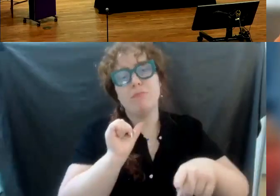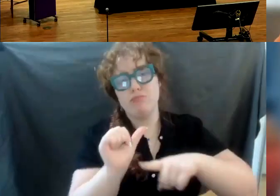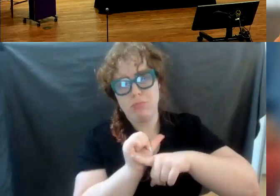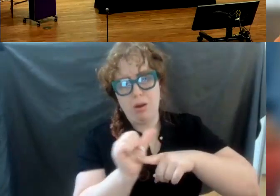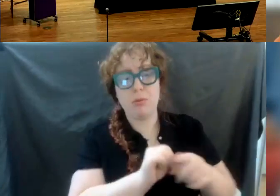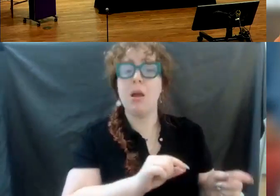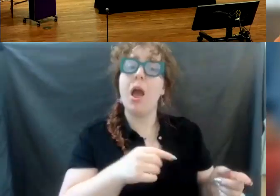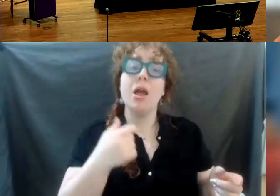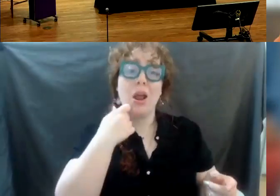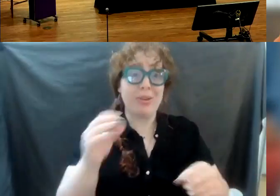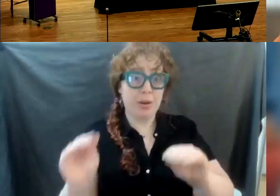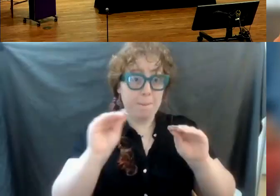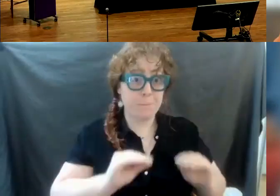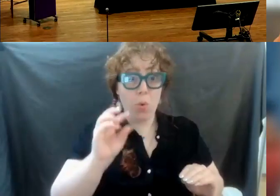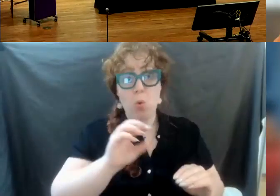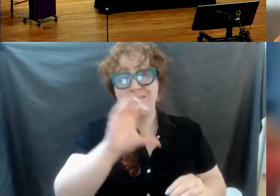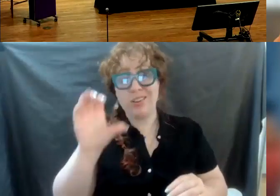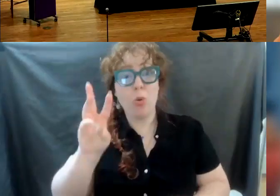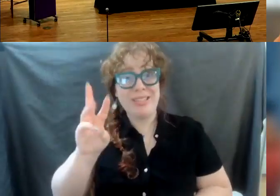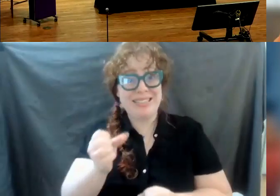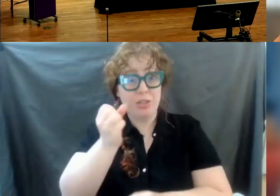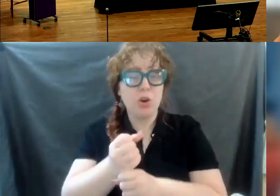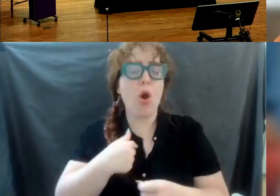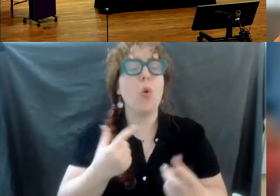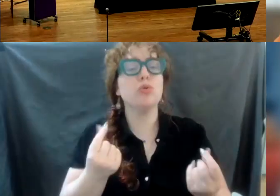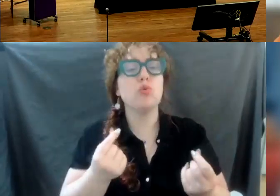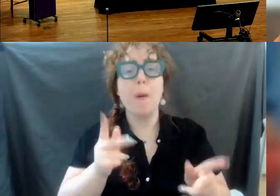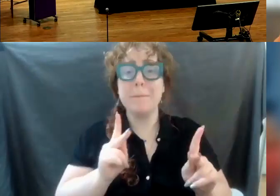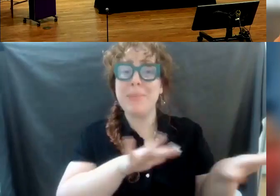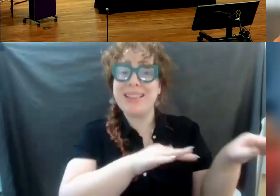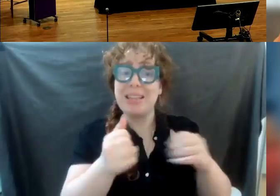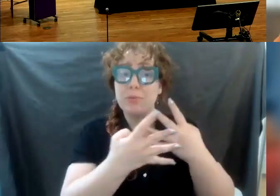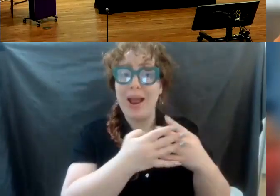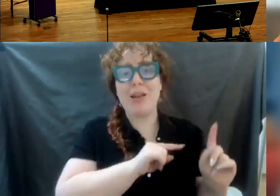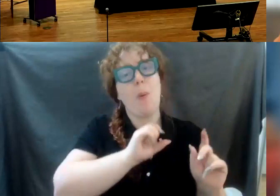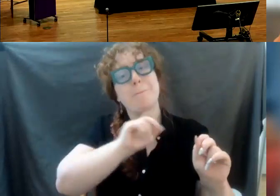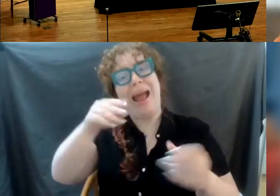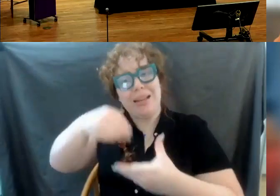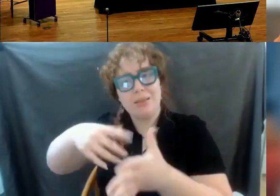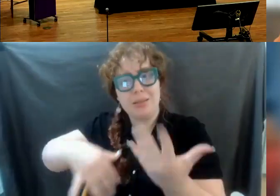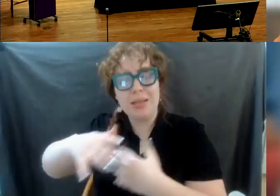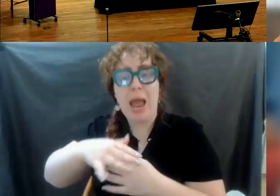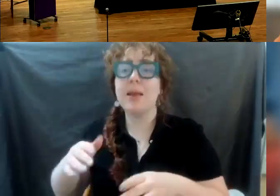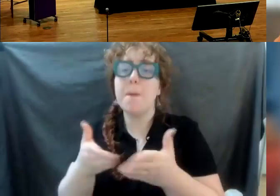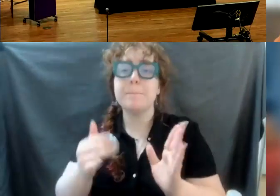I've been working in the fields of reentry, public defense support and policy,